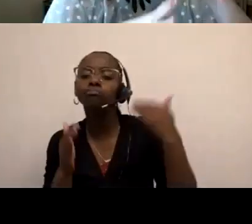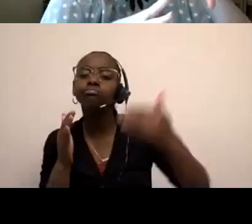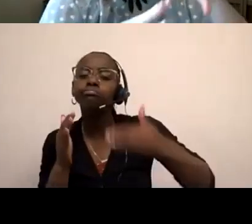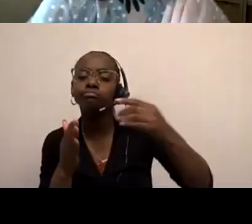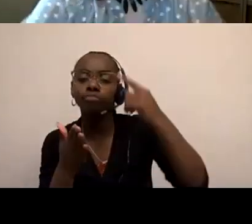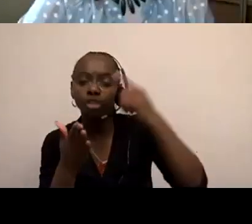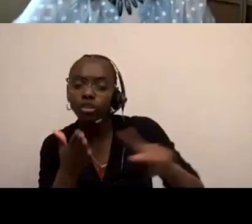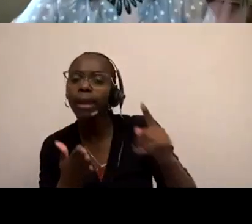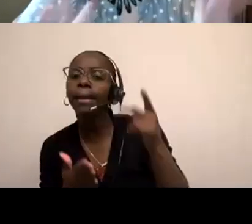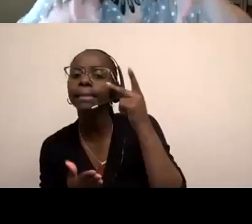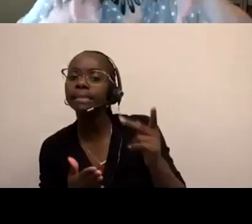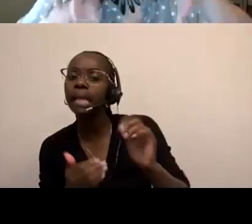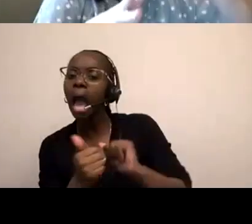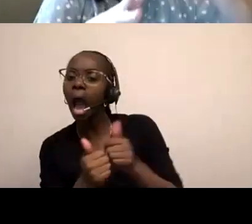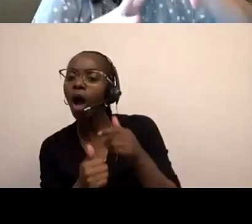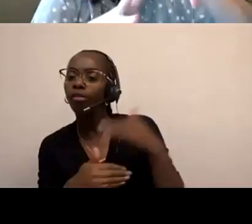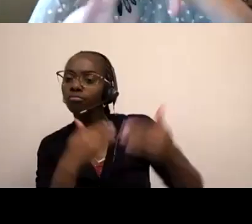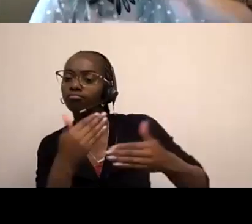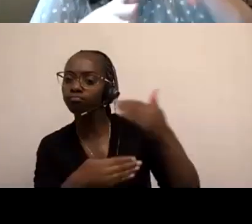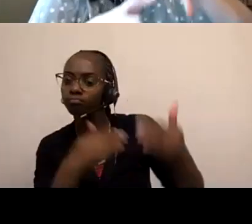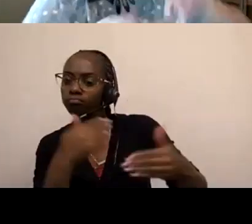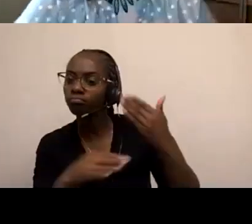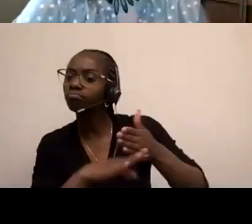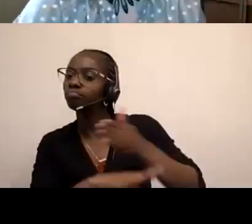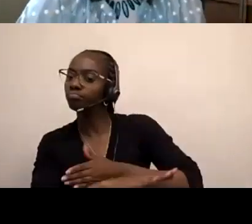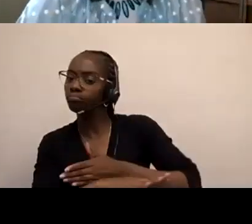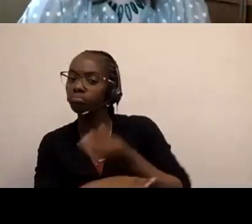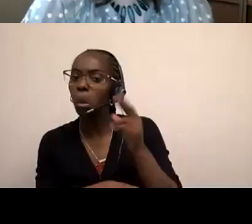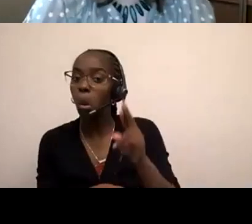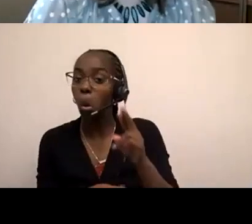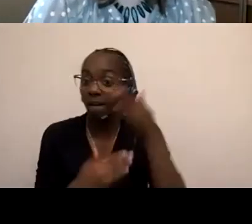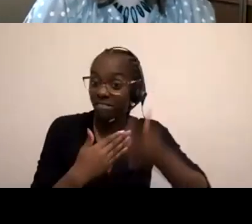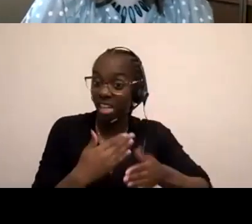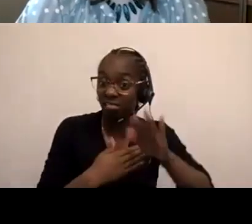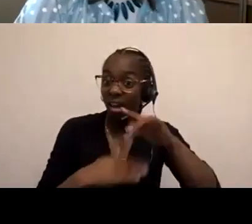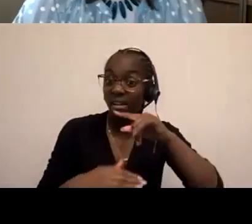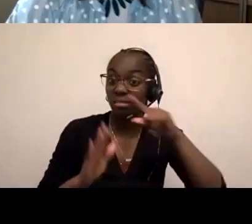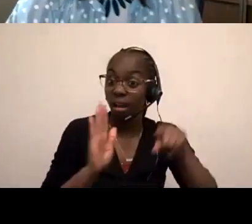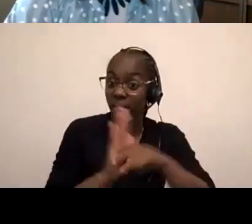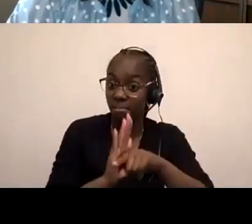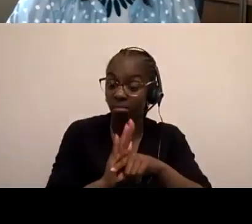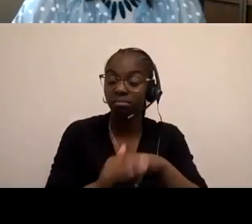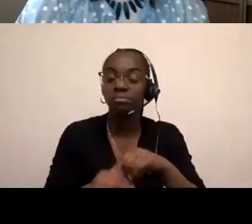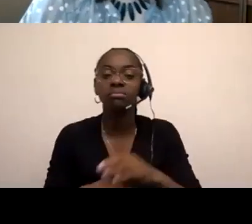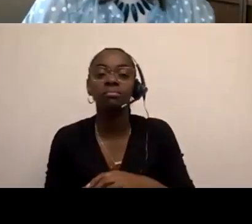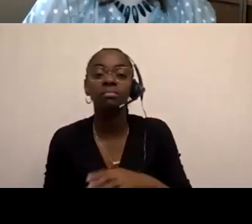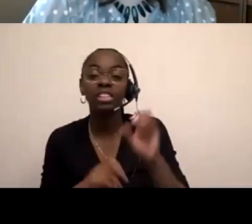UP WITH YOU OR THEY CAN FINISH THE CONTENT. I'M GOING TO GIVE YOU THIS HANDOUT AT THE